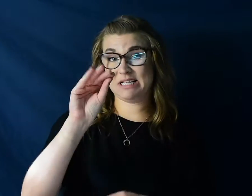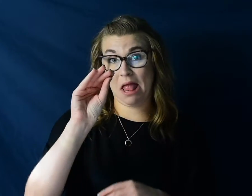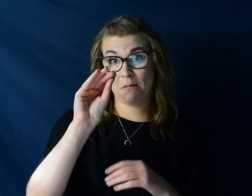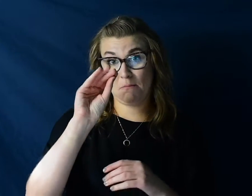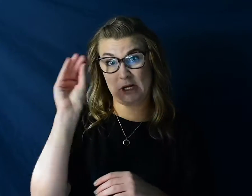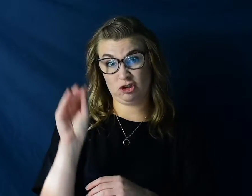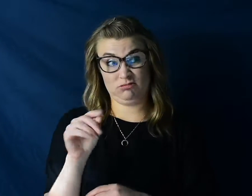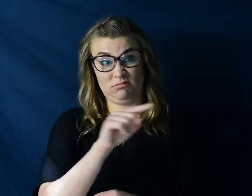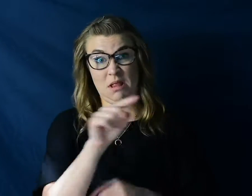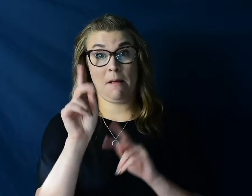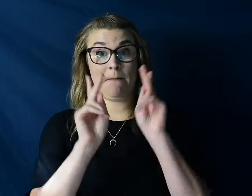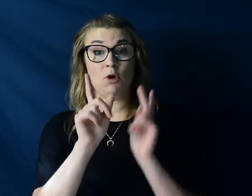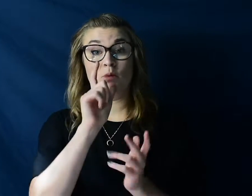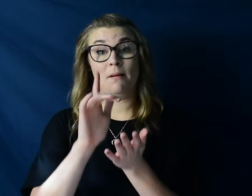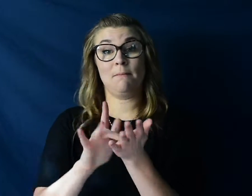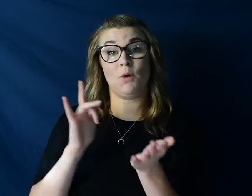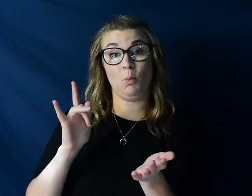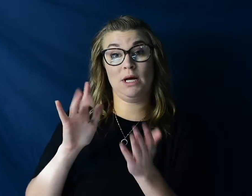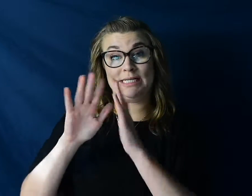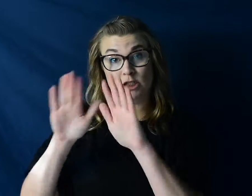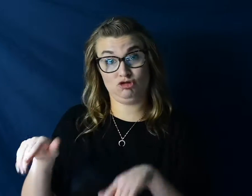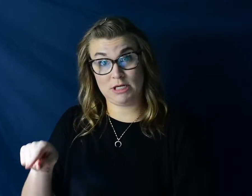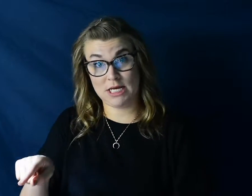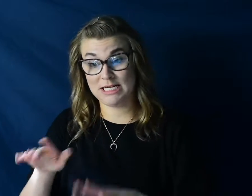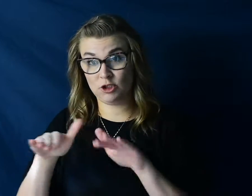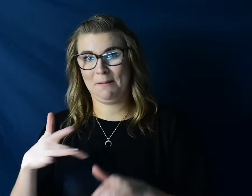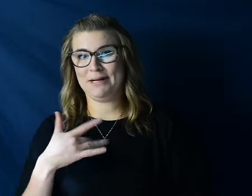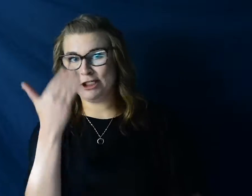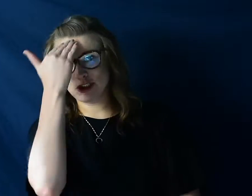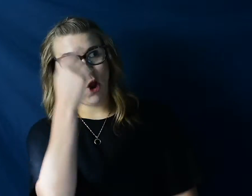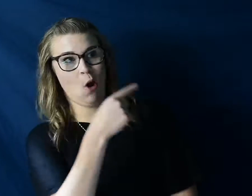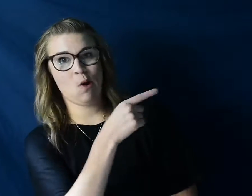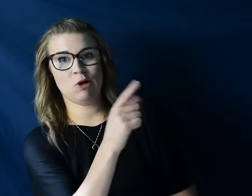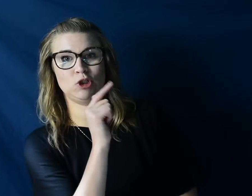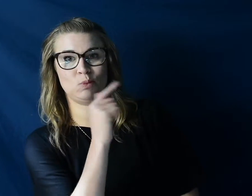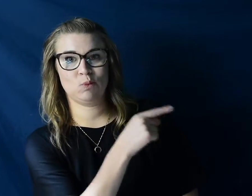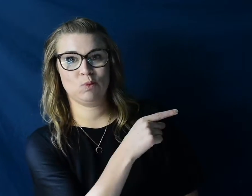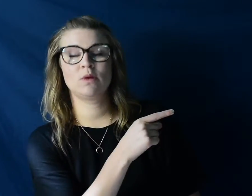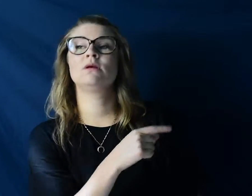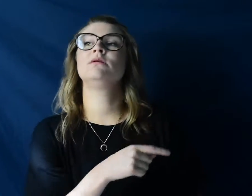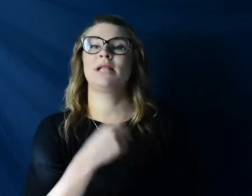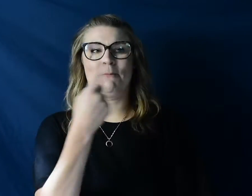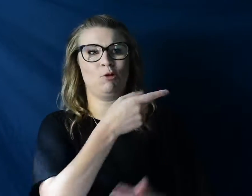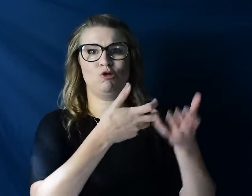Over 90% of people who abuse children typically the child knows who they are